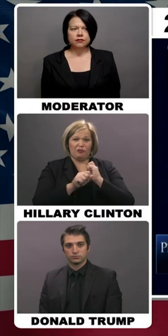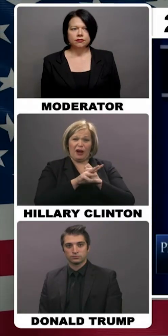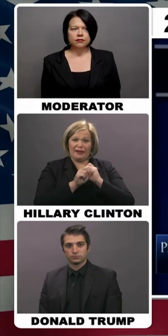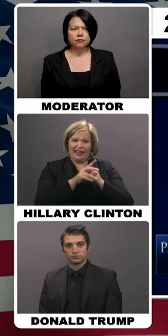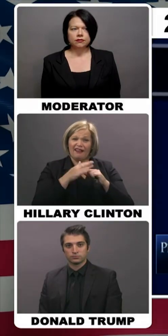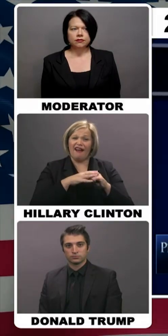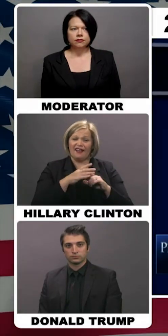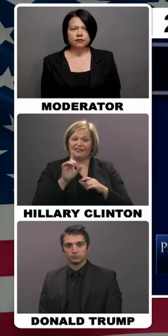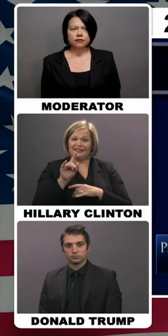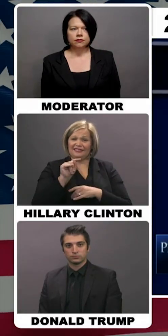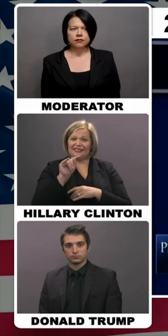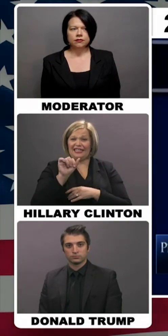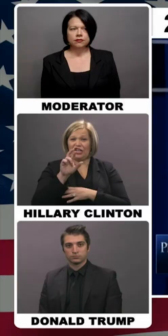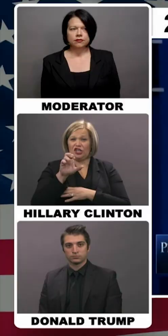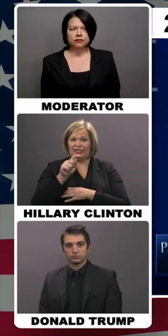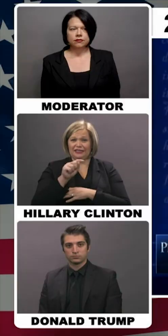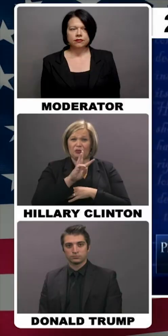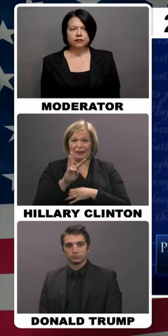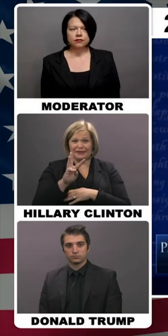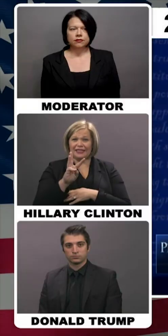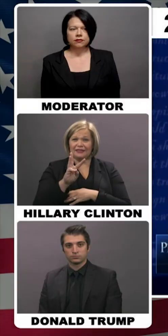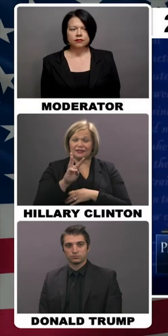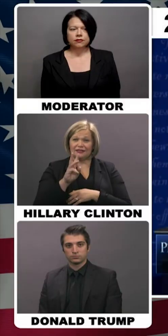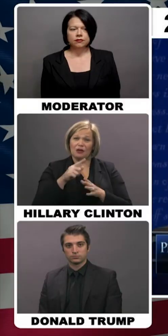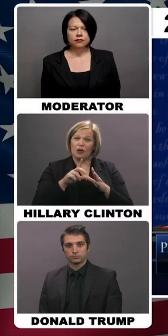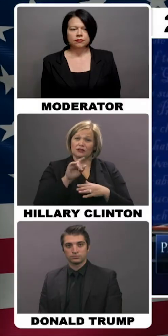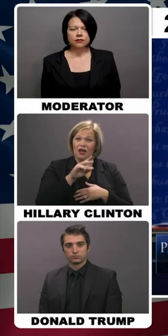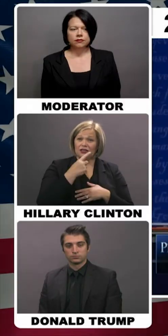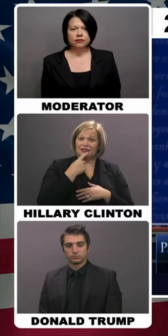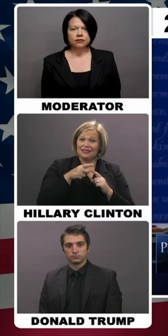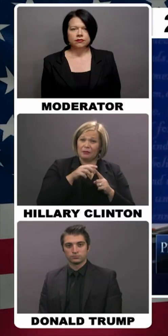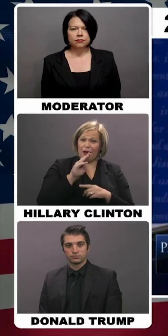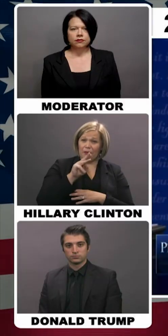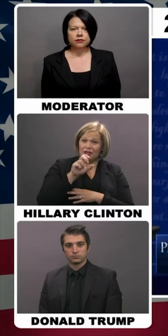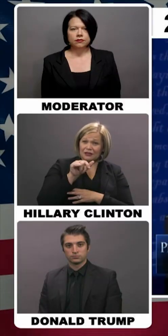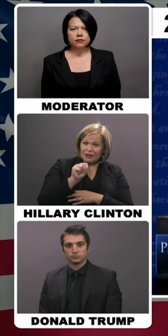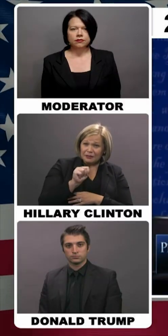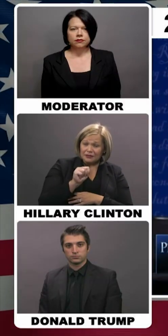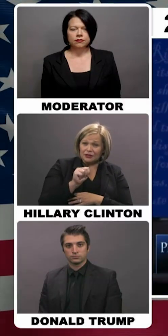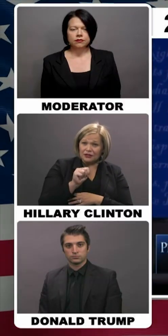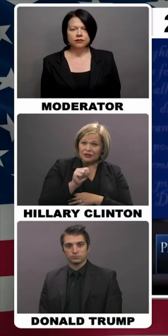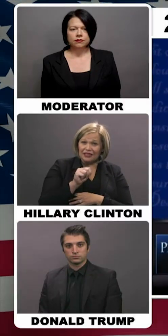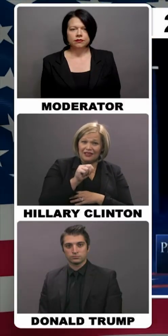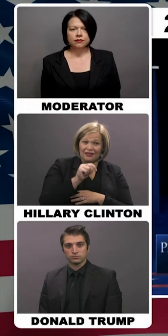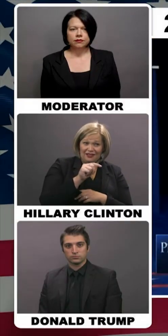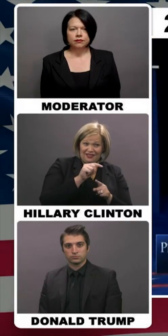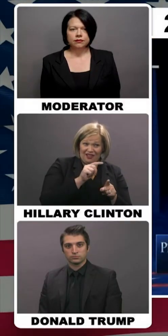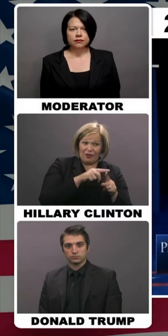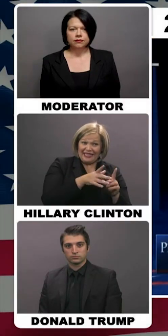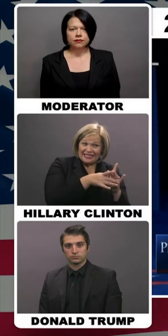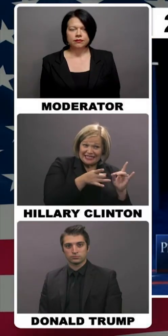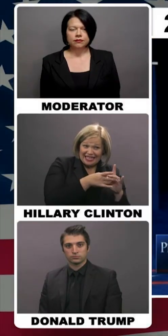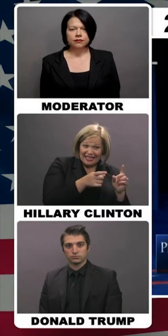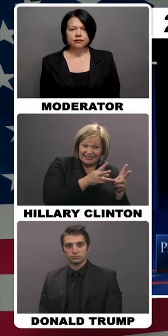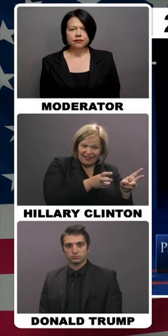And what Donald Trump says about Muslims is used to recruit fighters